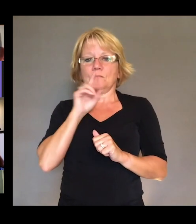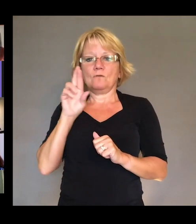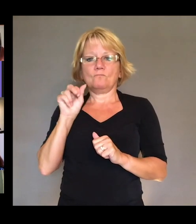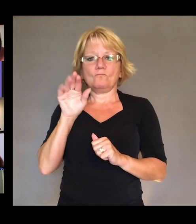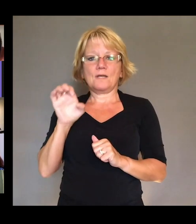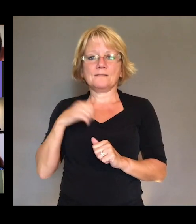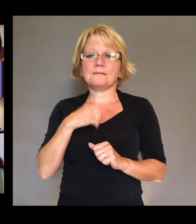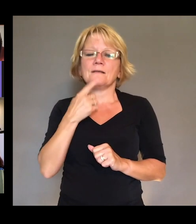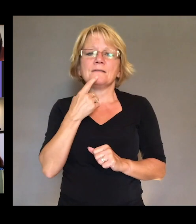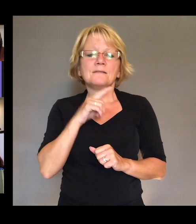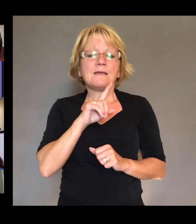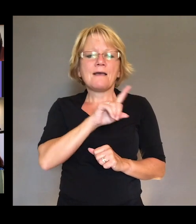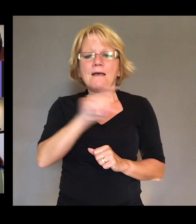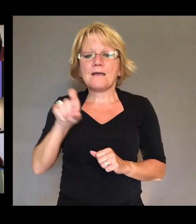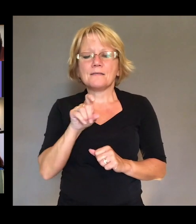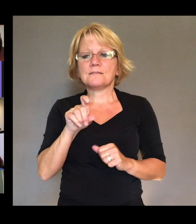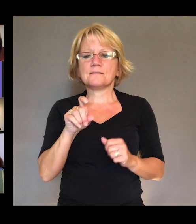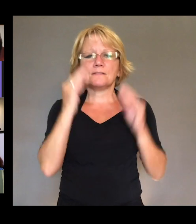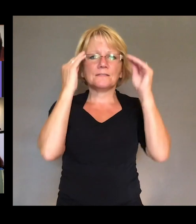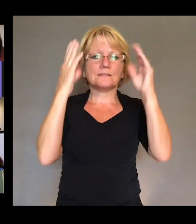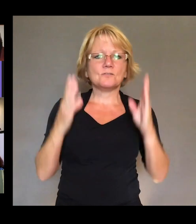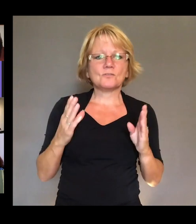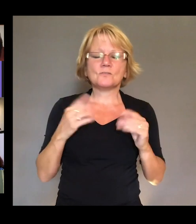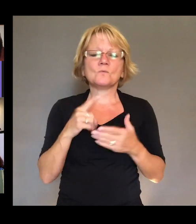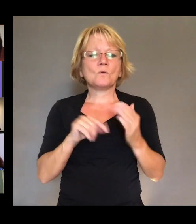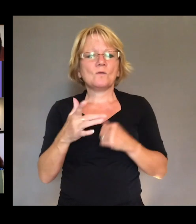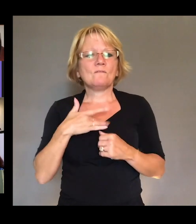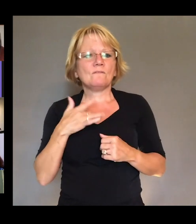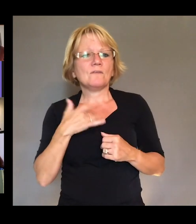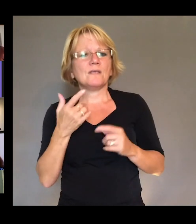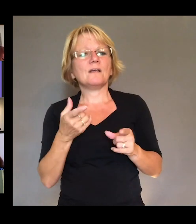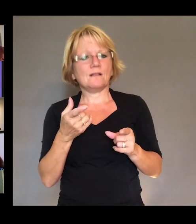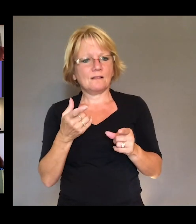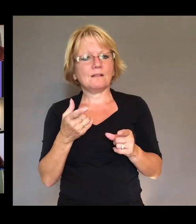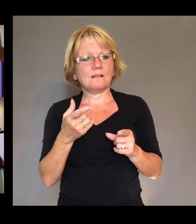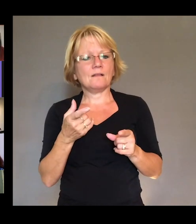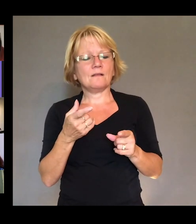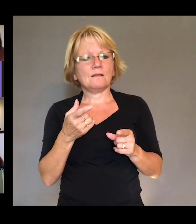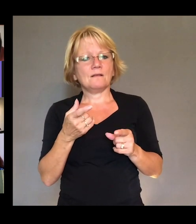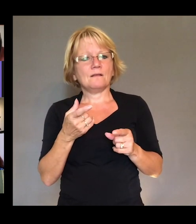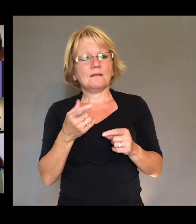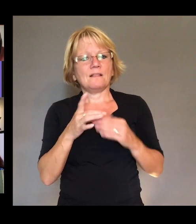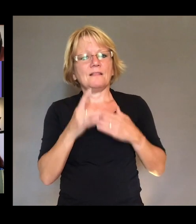didn't even talk about race. I just said, what are the things that, you know, contribute to you positively